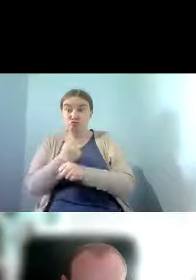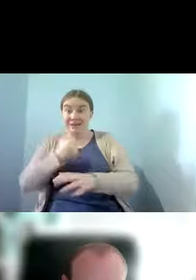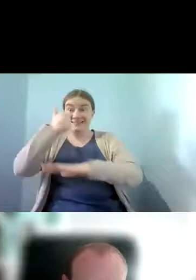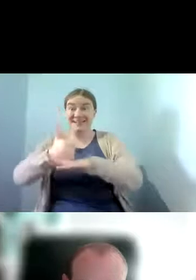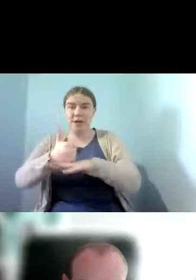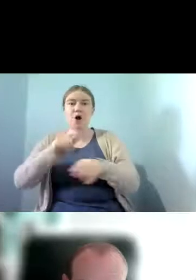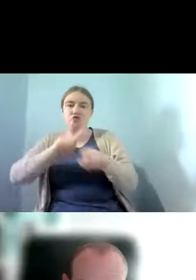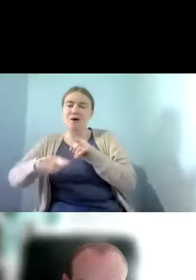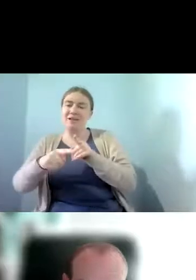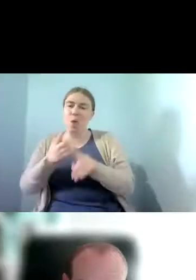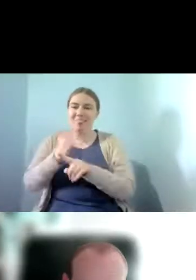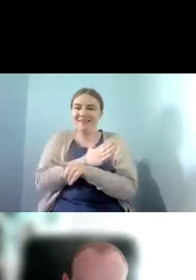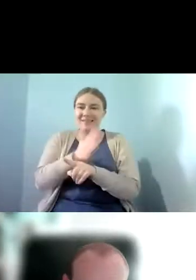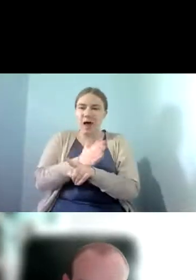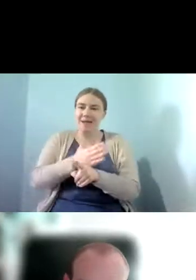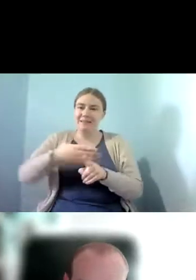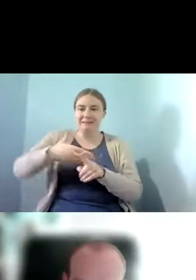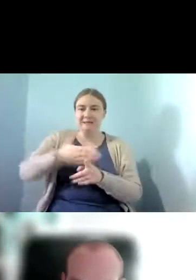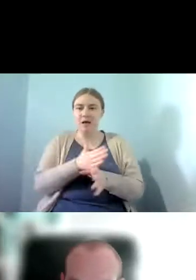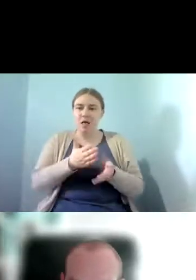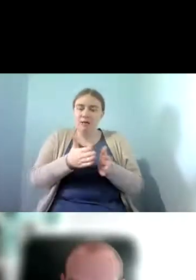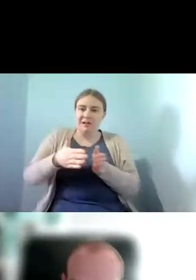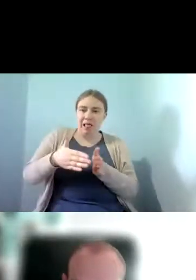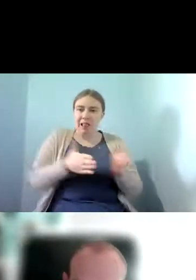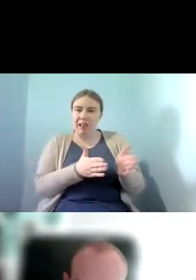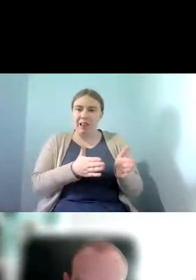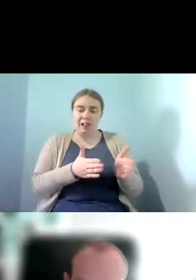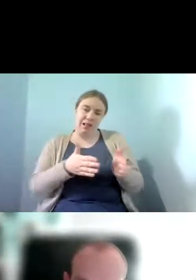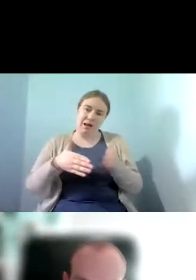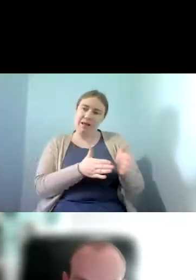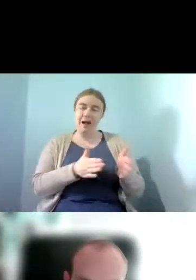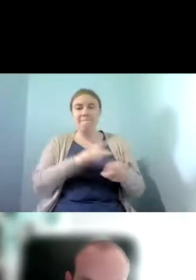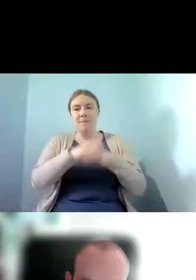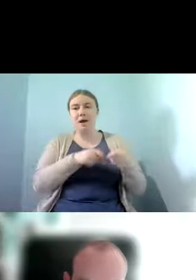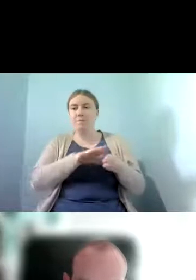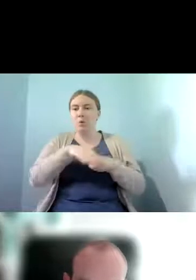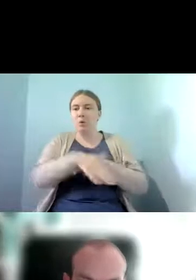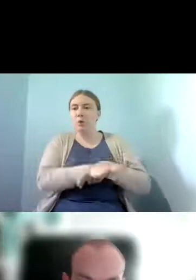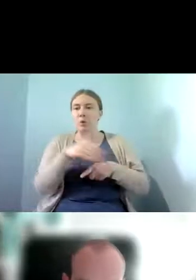by the provision of notches in the weir crest to give a flow of water for the fish to swim up